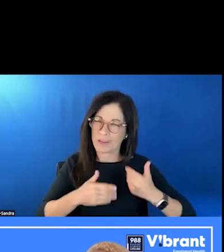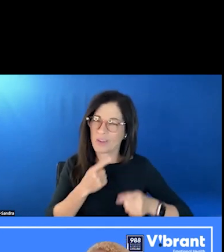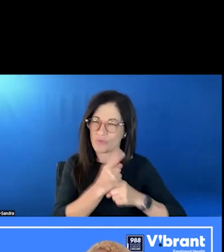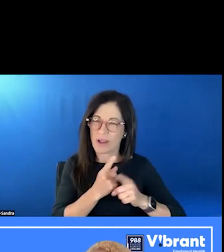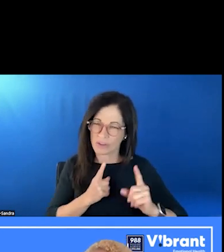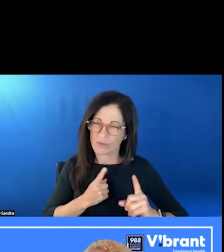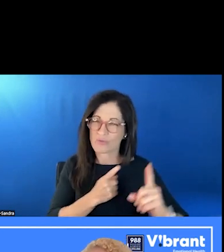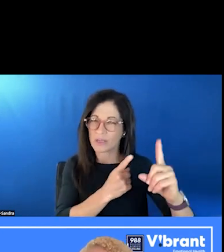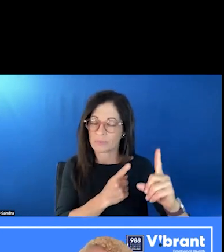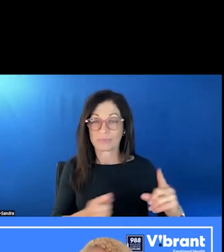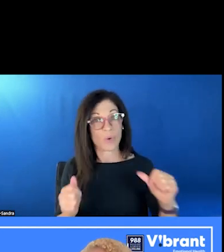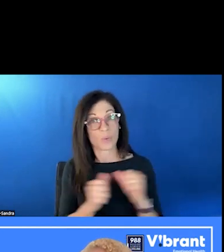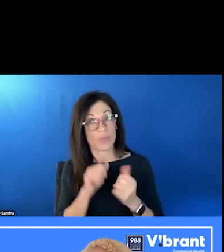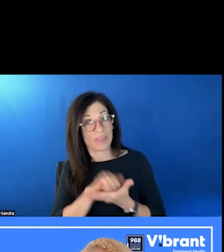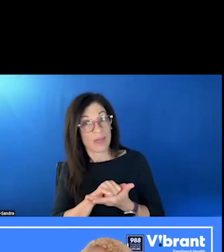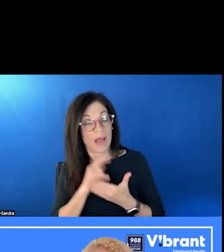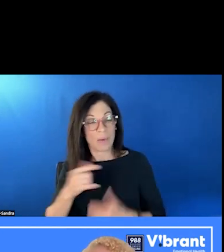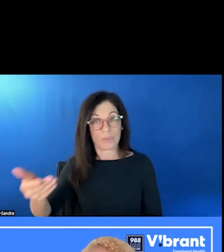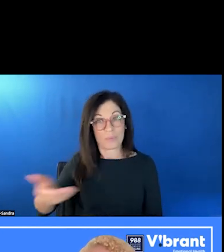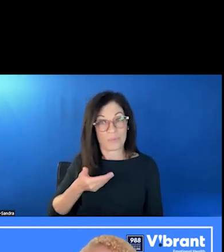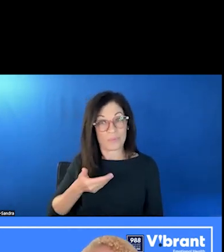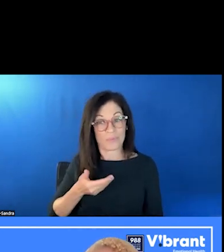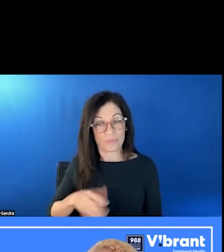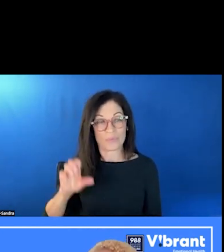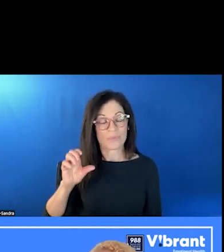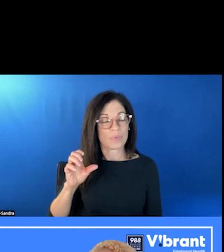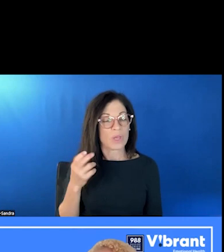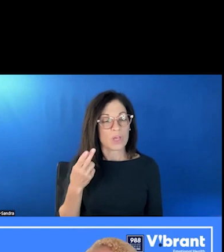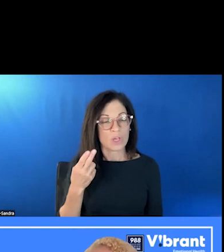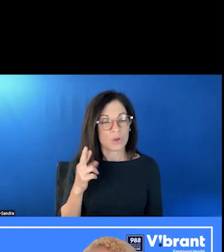WITH THAT, I AM GOING TO BRING IN CARISSA, THE COMMUNICATIONS